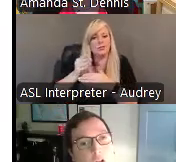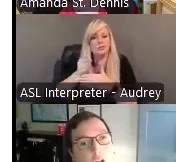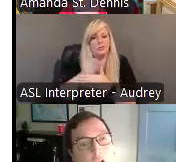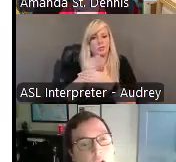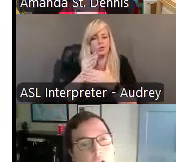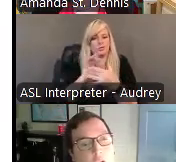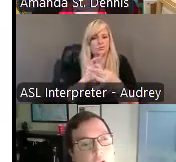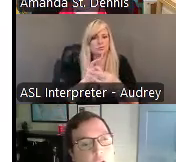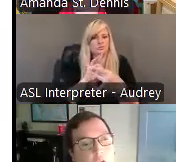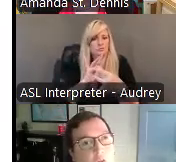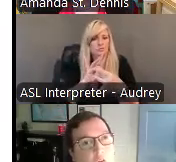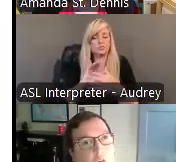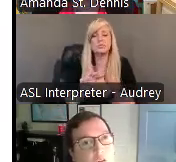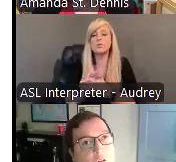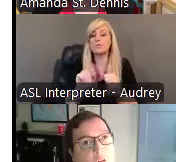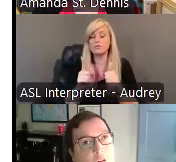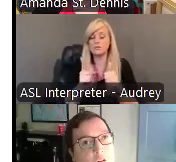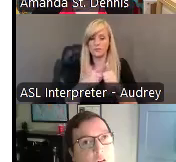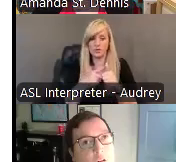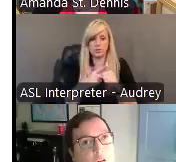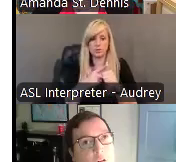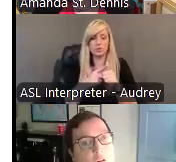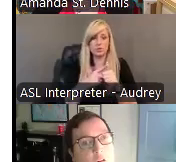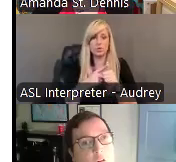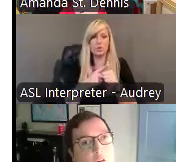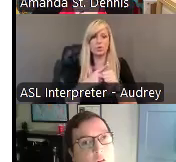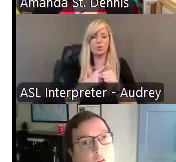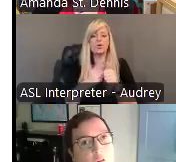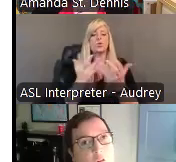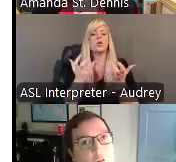So we're going to first start with what patient oriented research is and